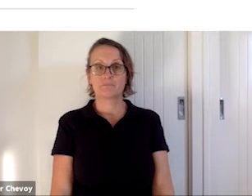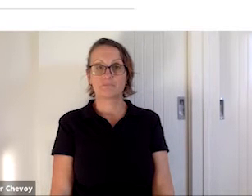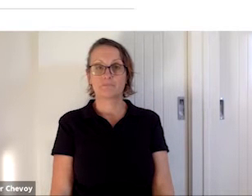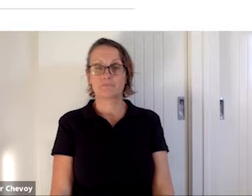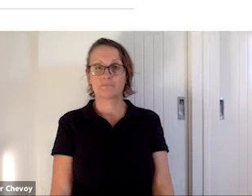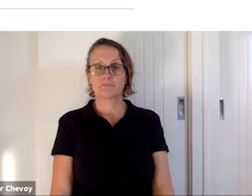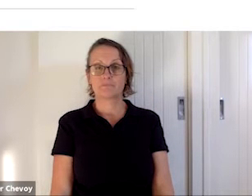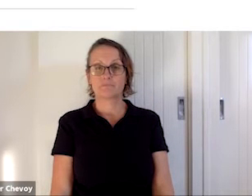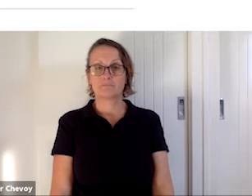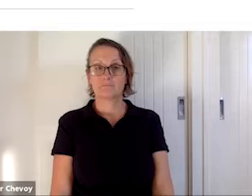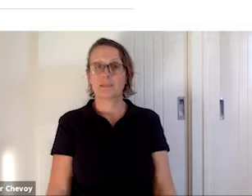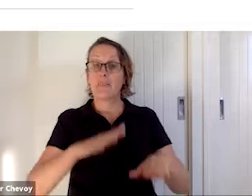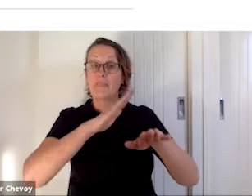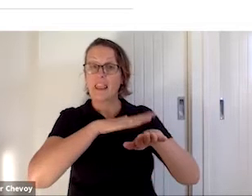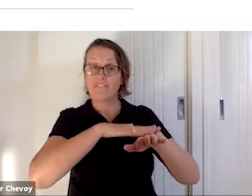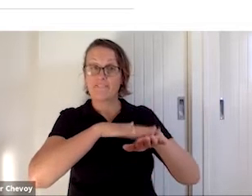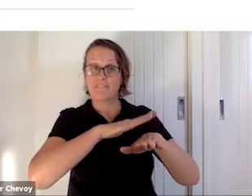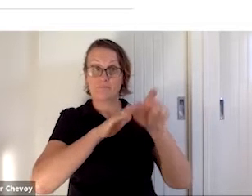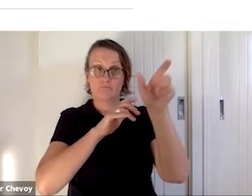Down on the left hand column there is a grey column